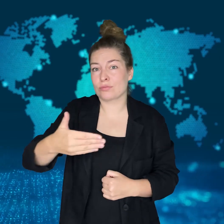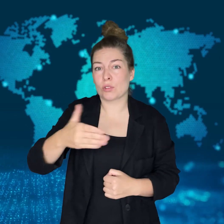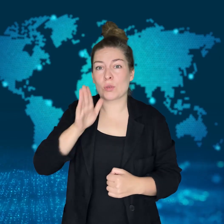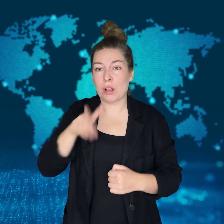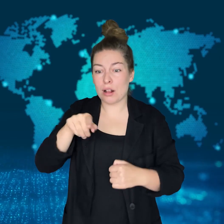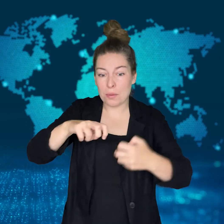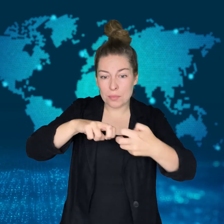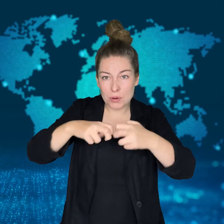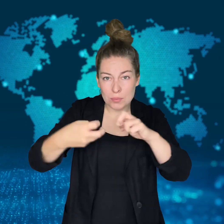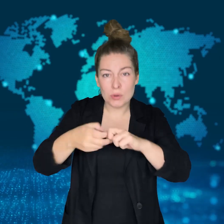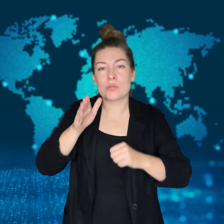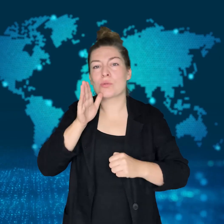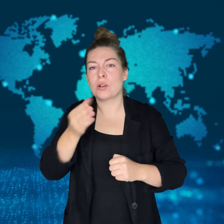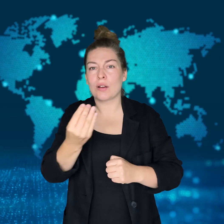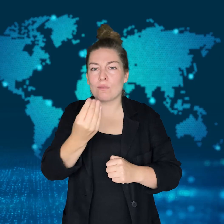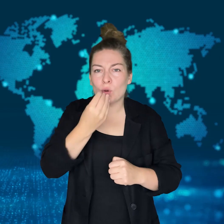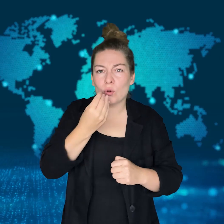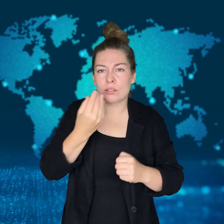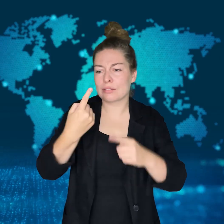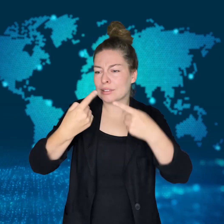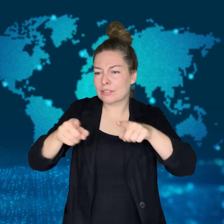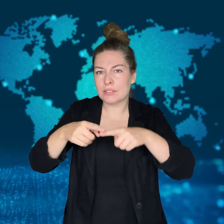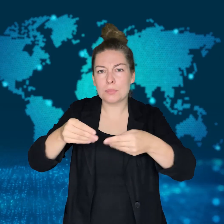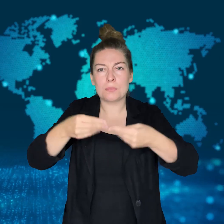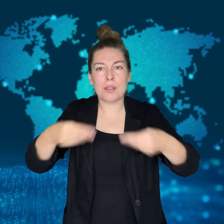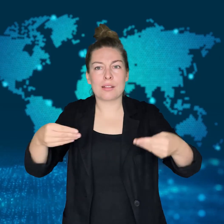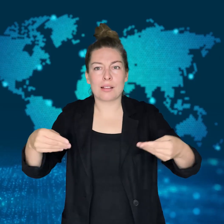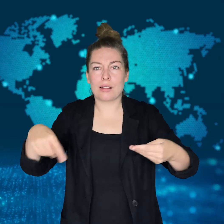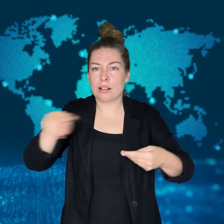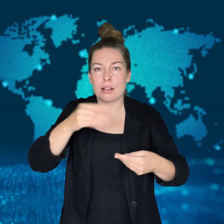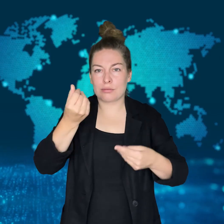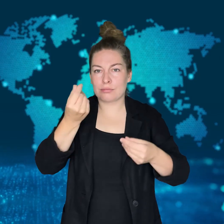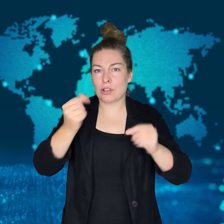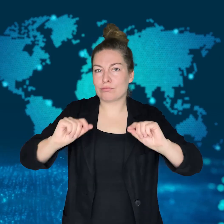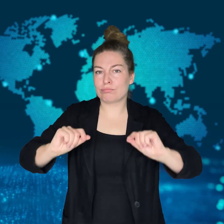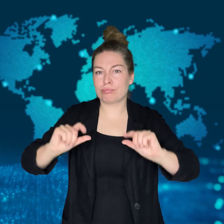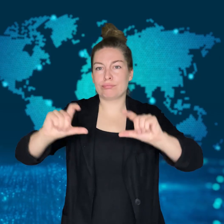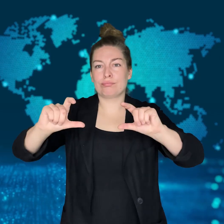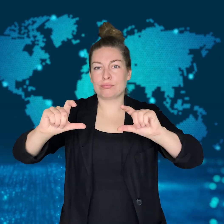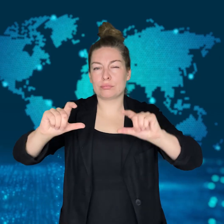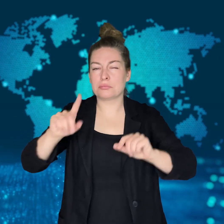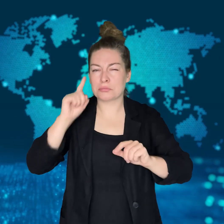As a result, food and supplies will increase in price.